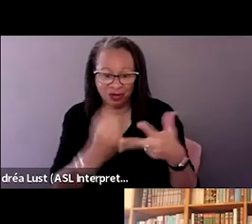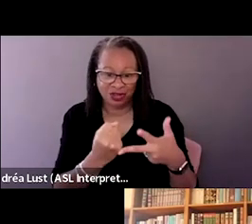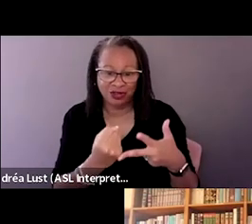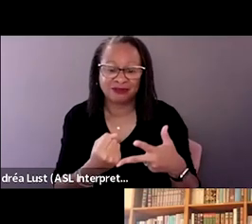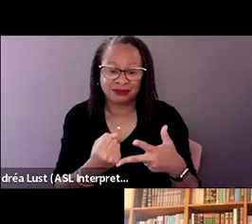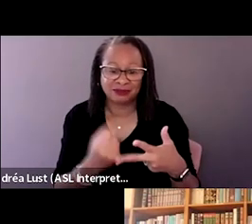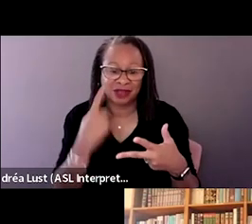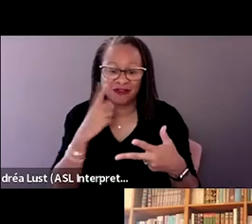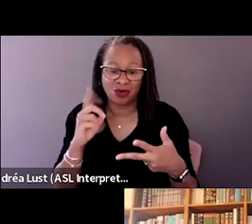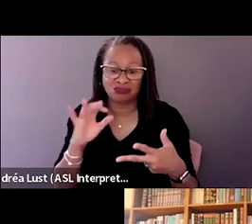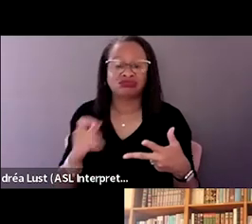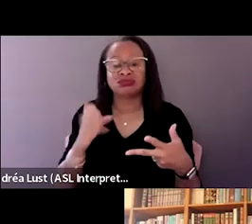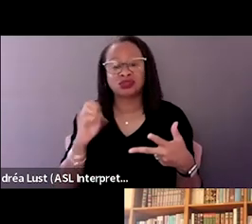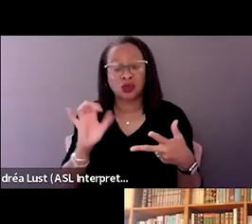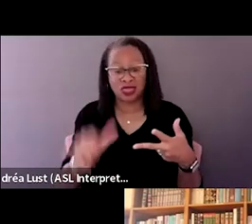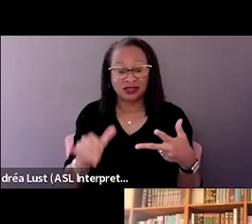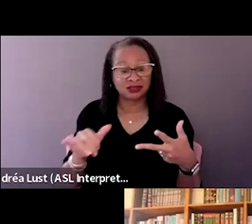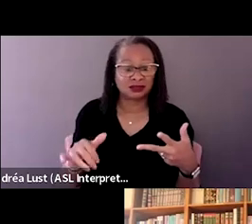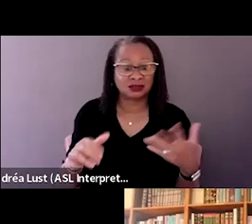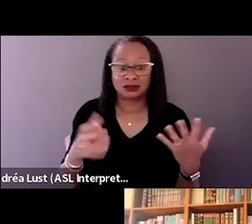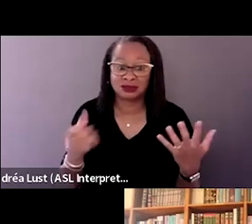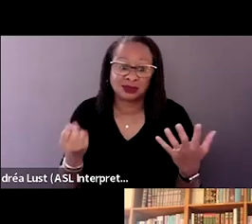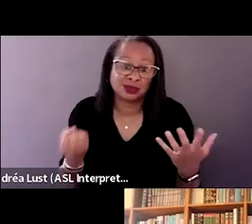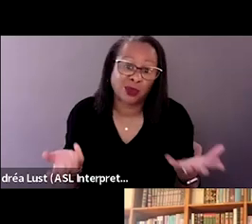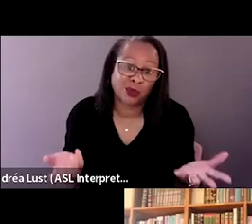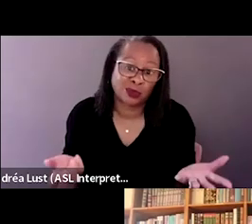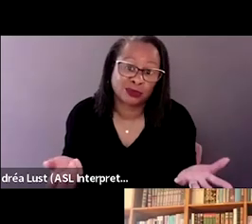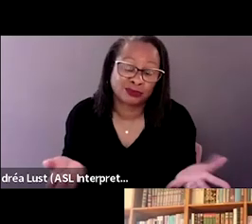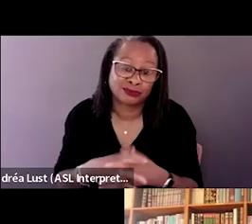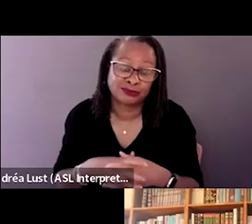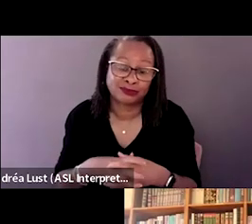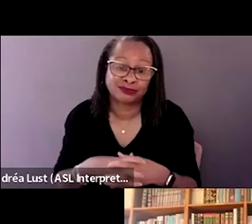So it's so, how can I say a low number of films